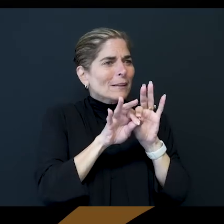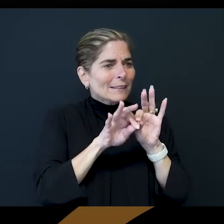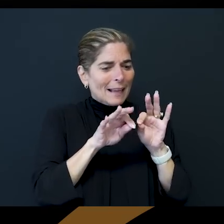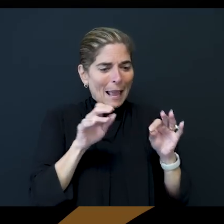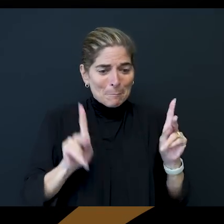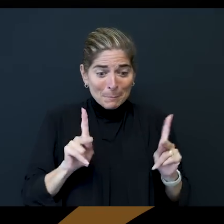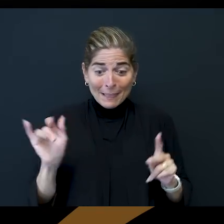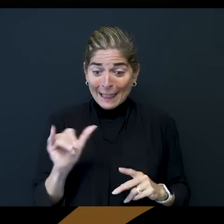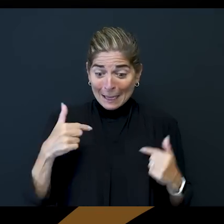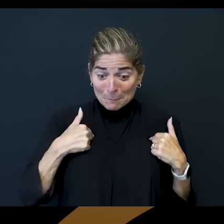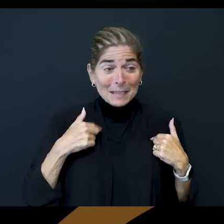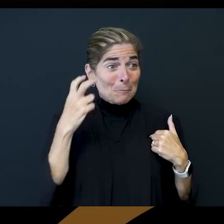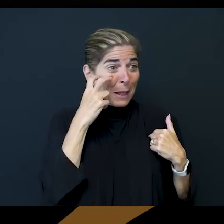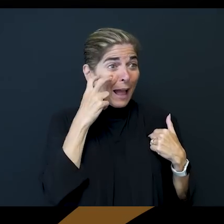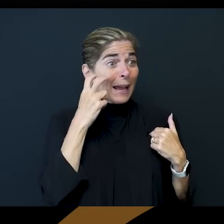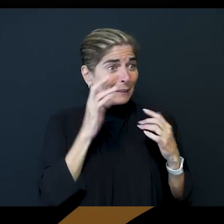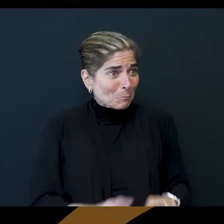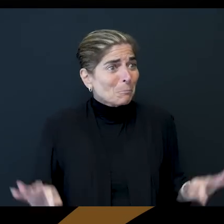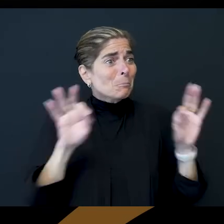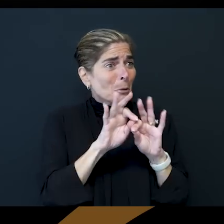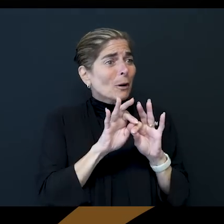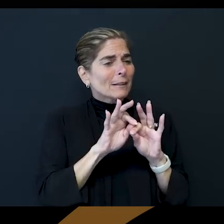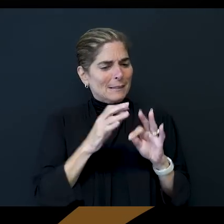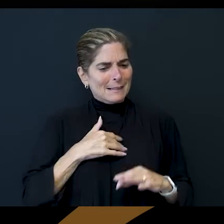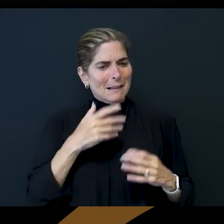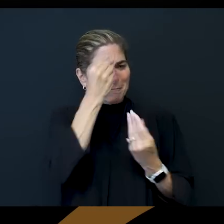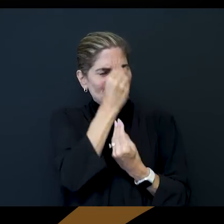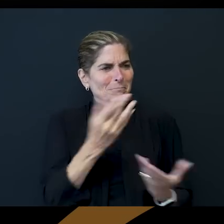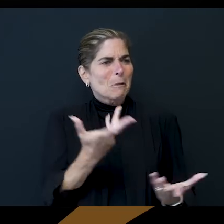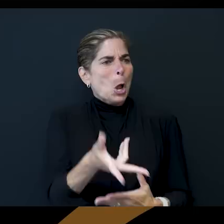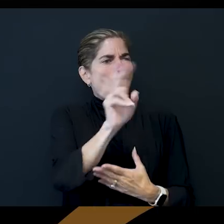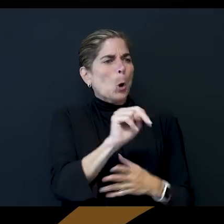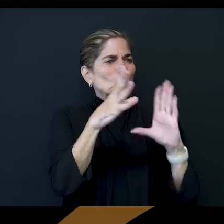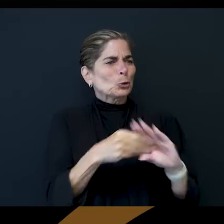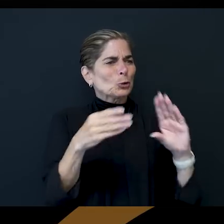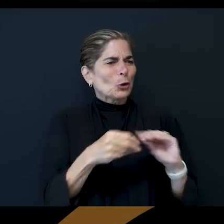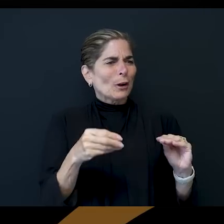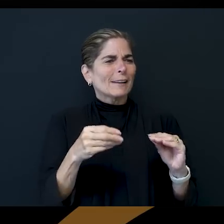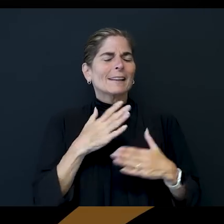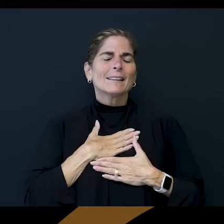And that we deserve to not only have a say in telling our own story But that we can be the hero of that story too.